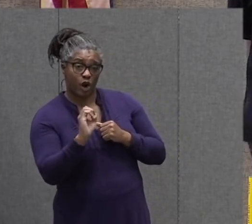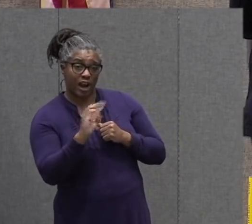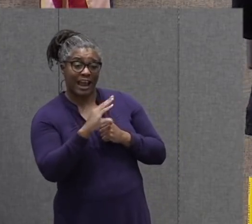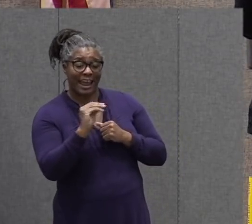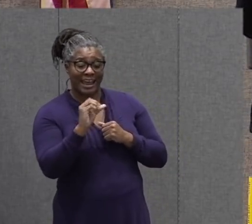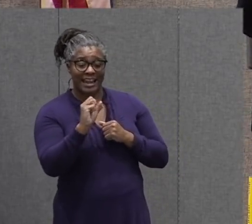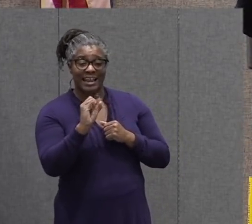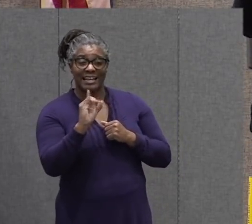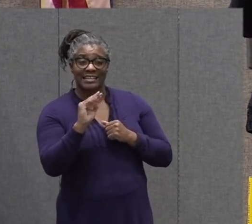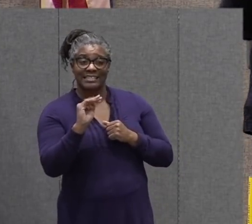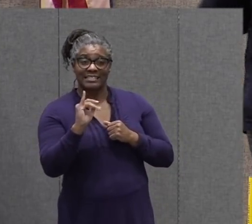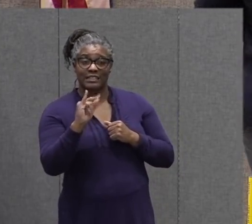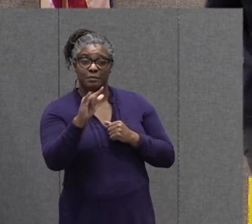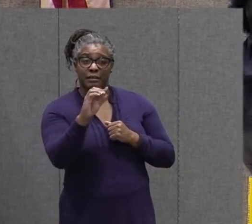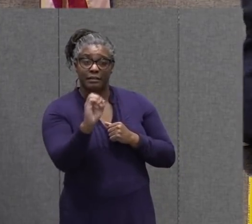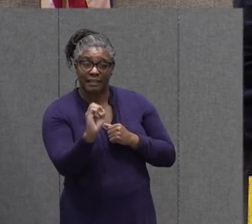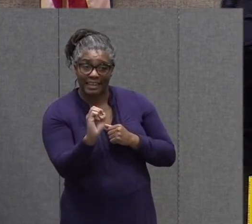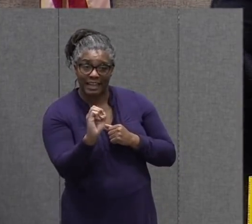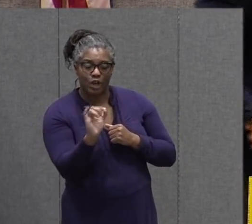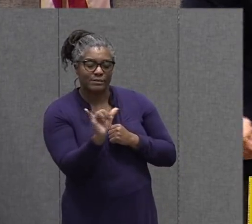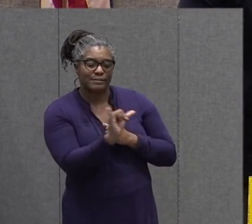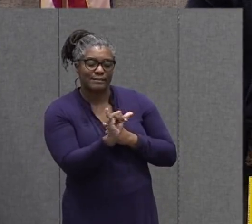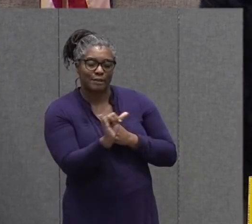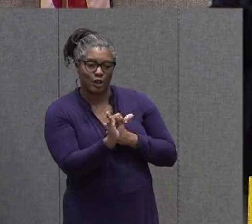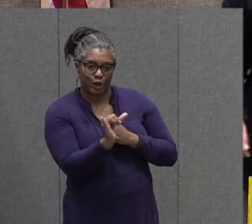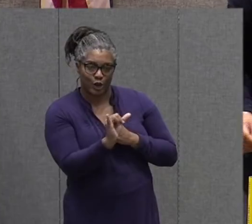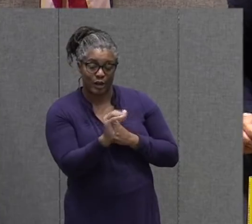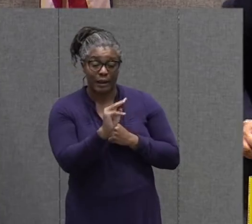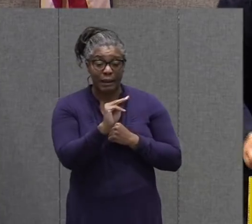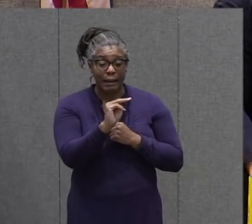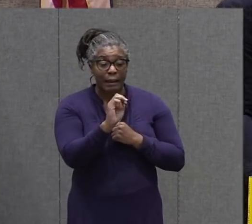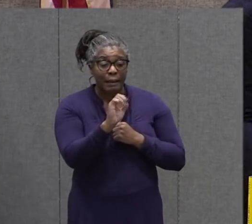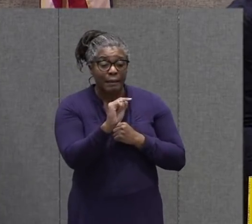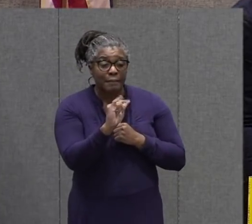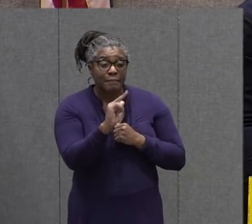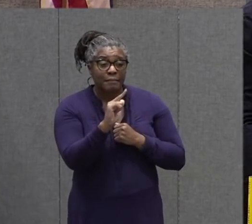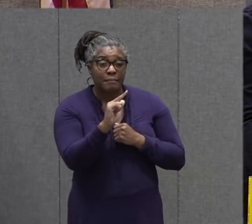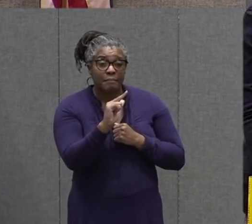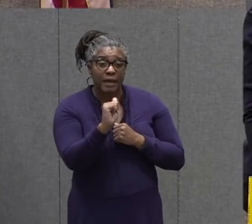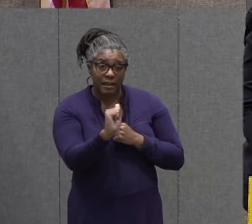[Miss Martindale] Metaphors just compare two things that are different